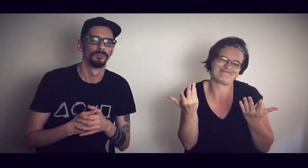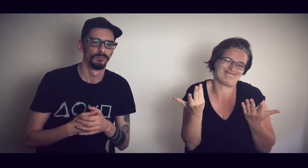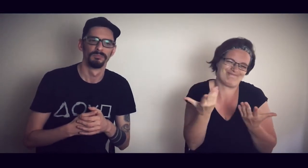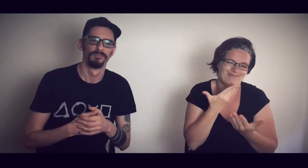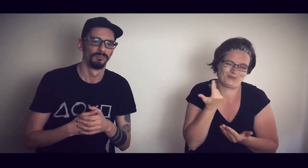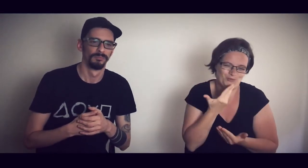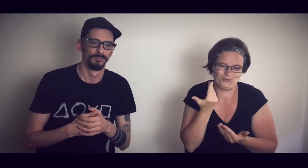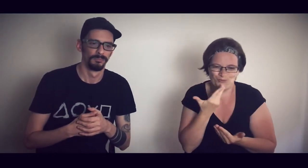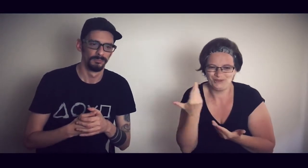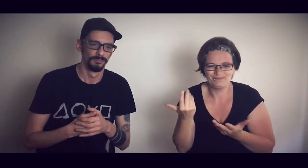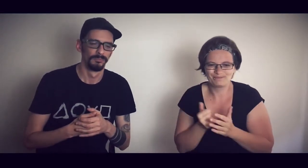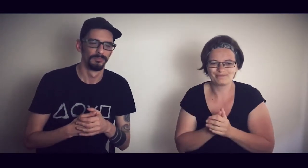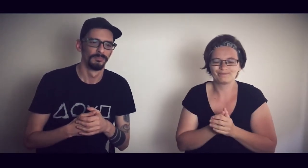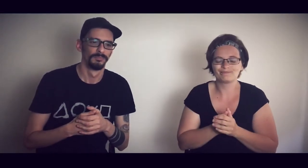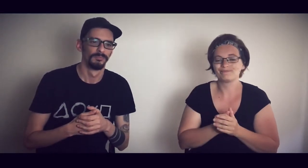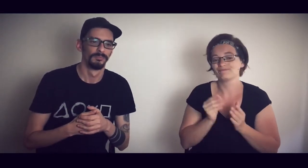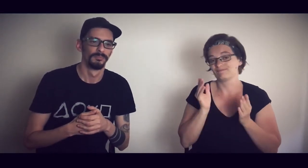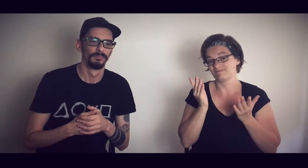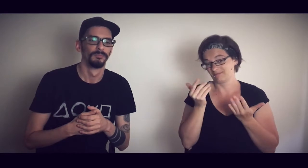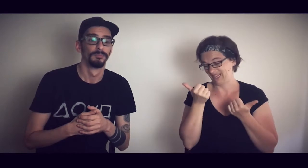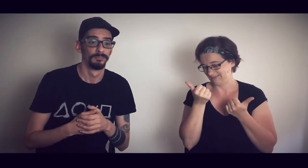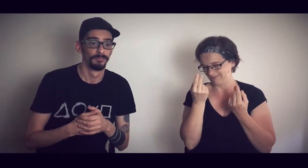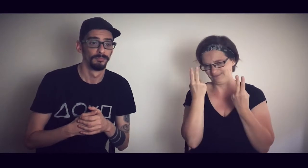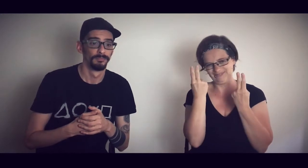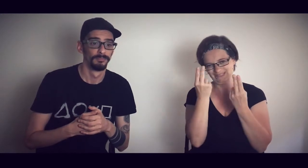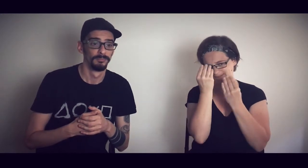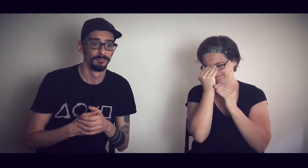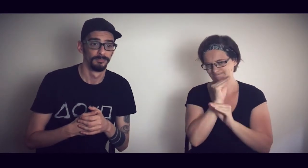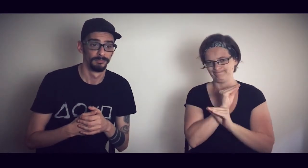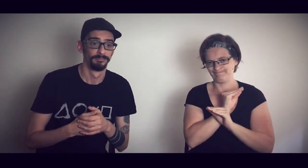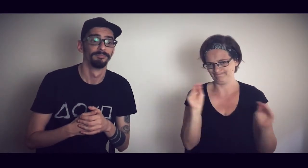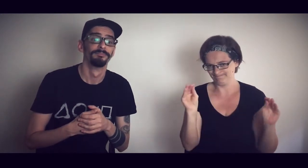It just doesn't make much sense when it's about to deal with a serious situation.